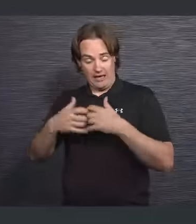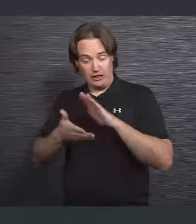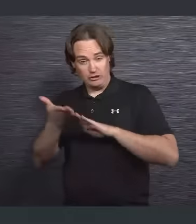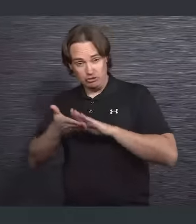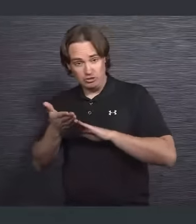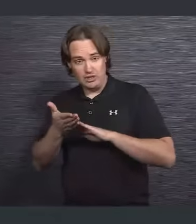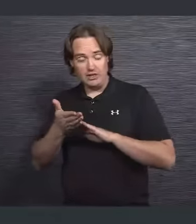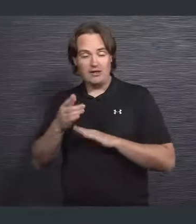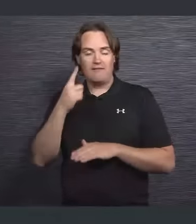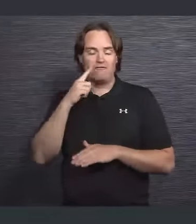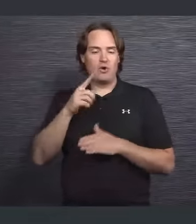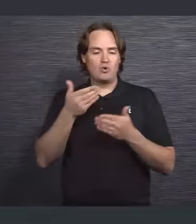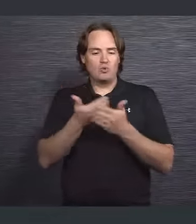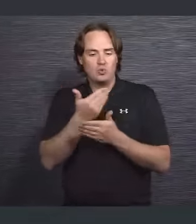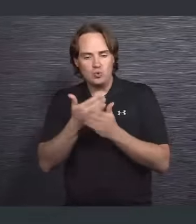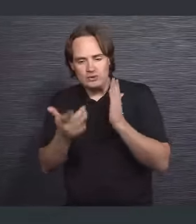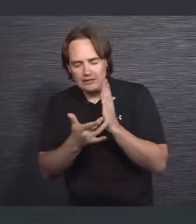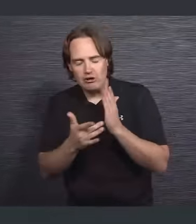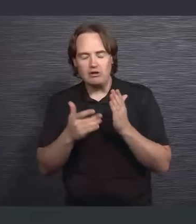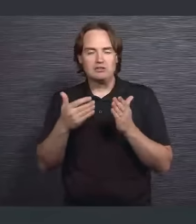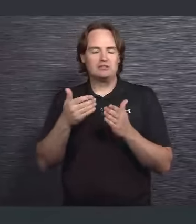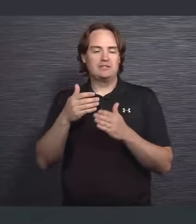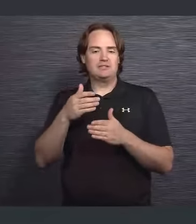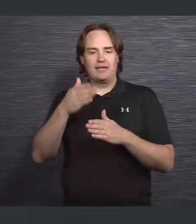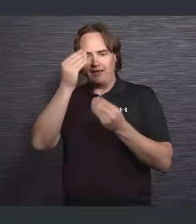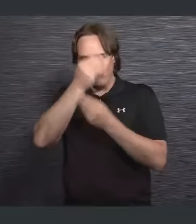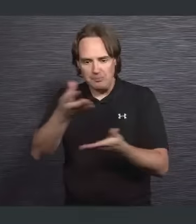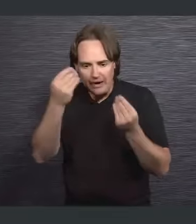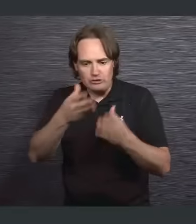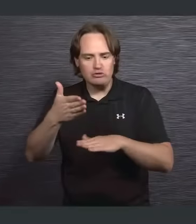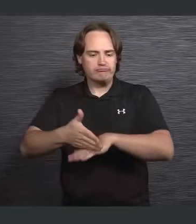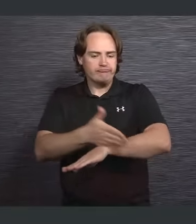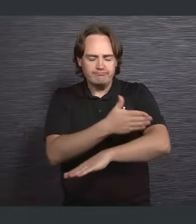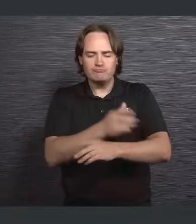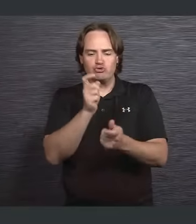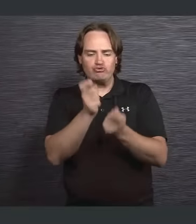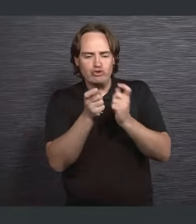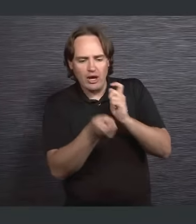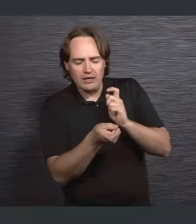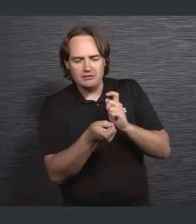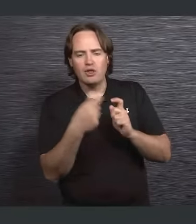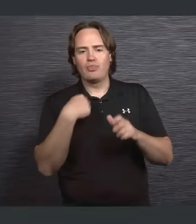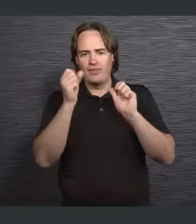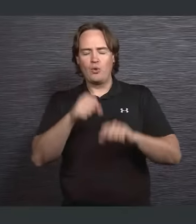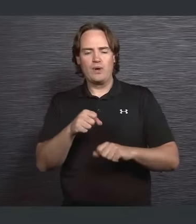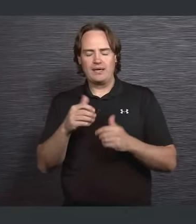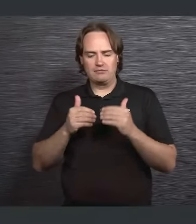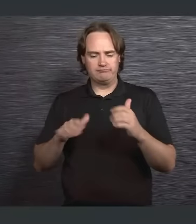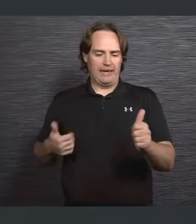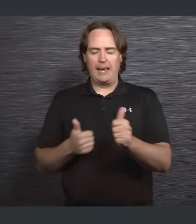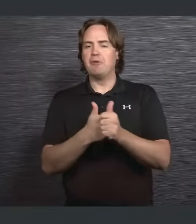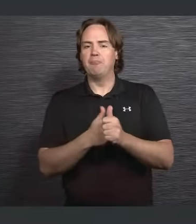but also to evolve over time. In the future, the automobile will become a next-generation destination